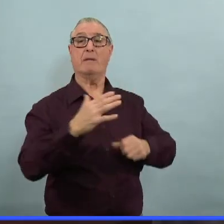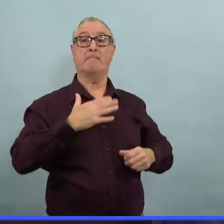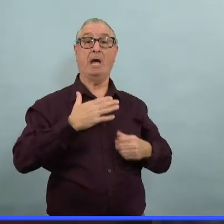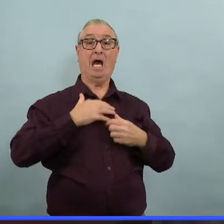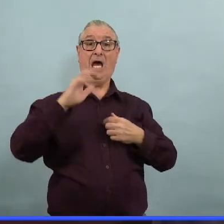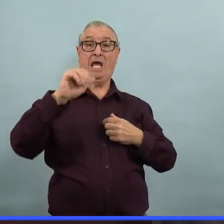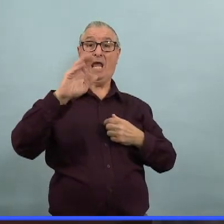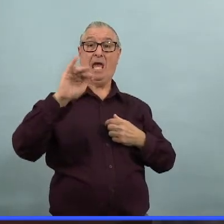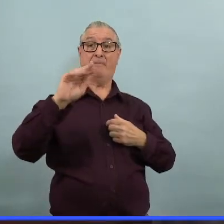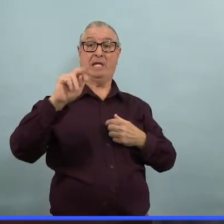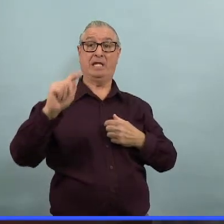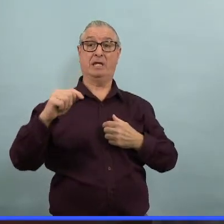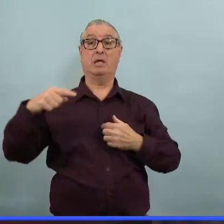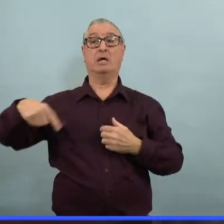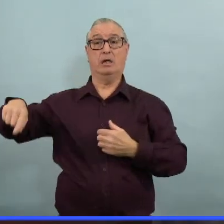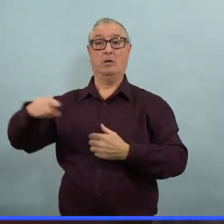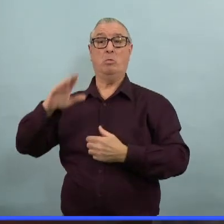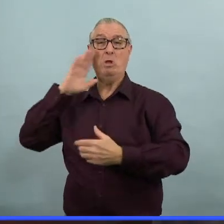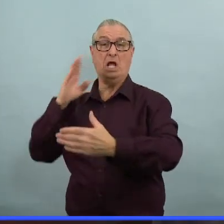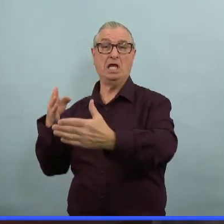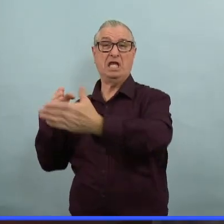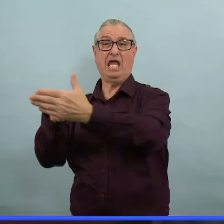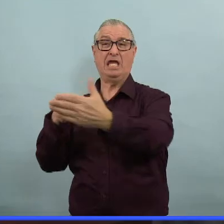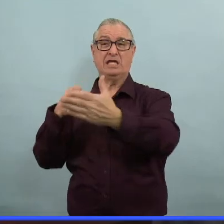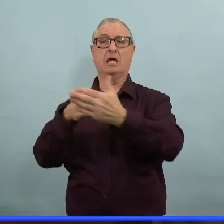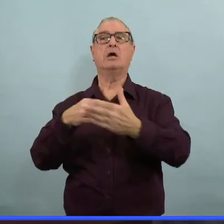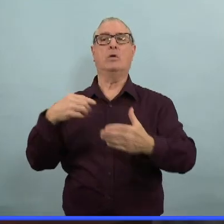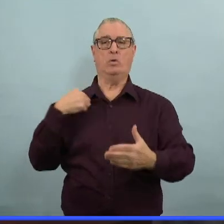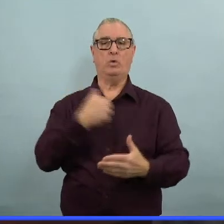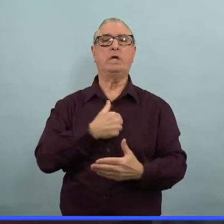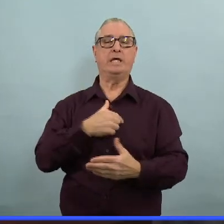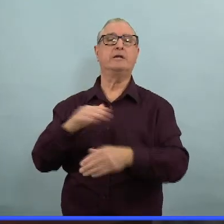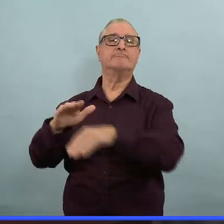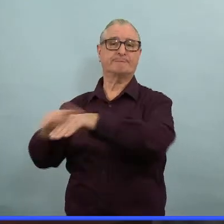think it's very important that caucus members have the ability to represent their communities we have